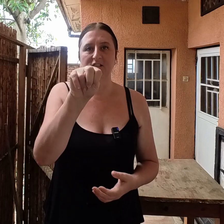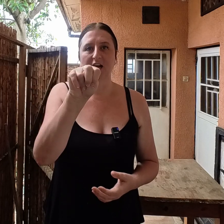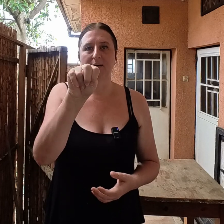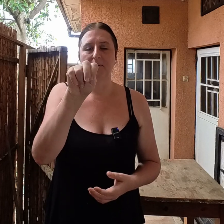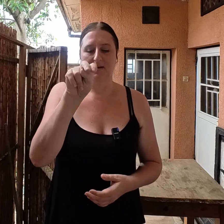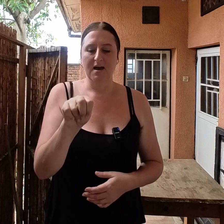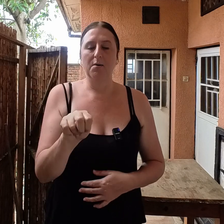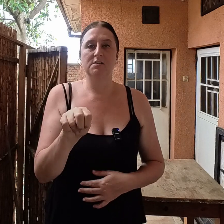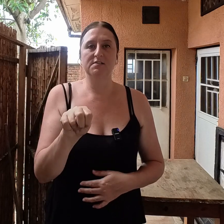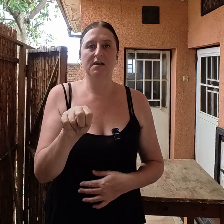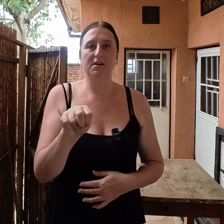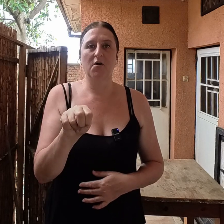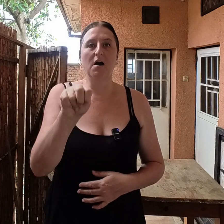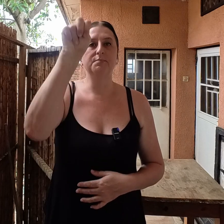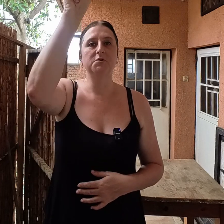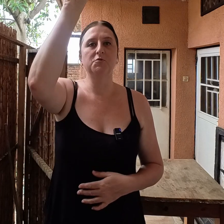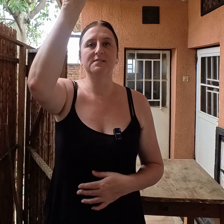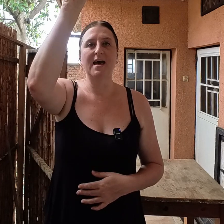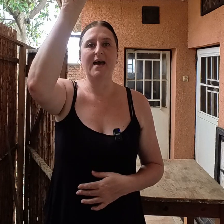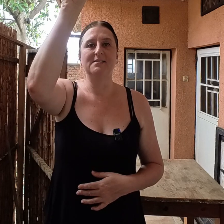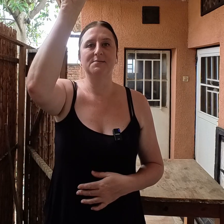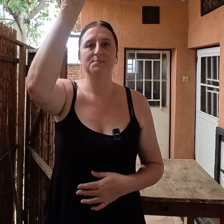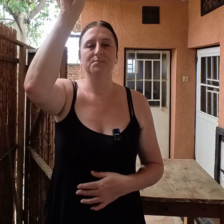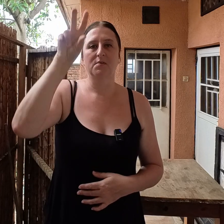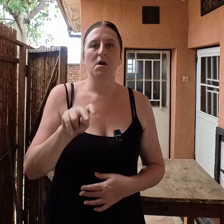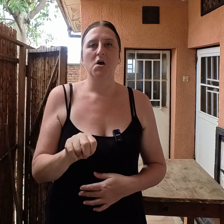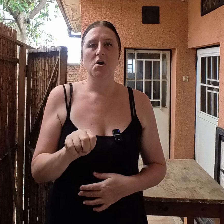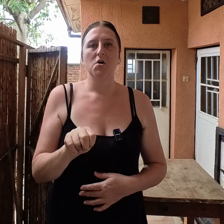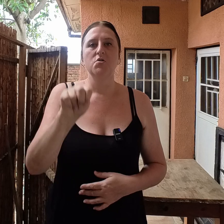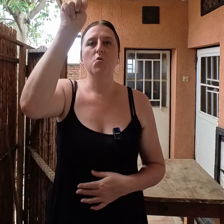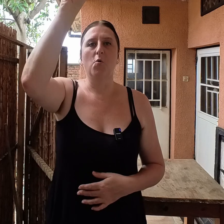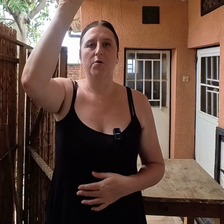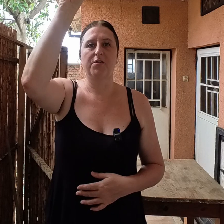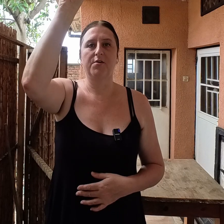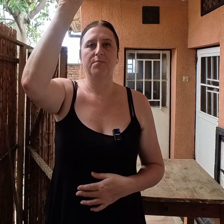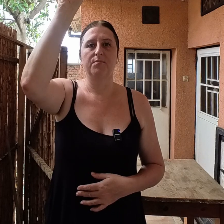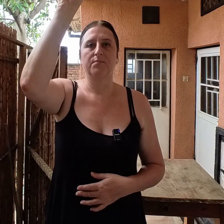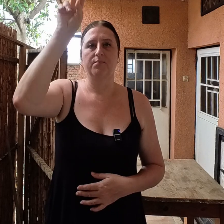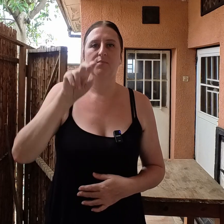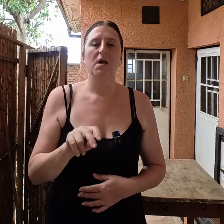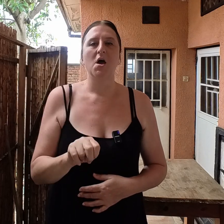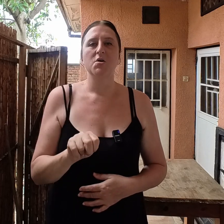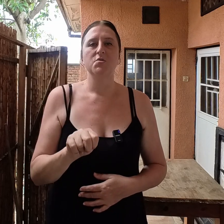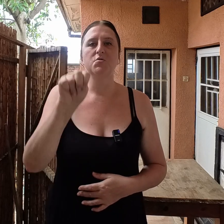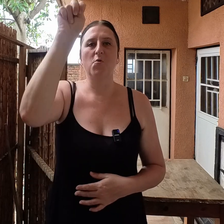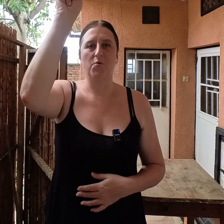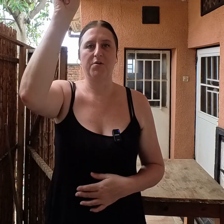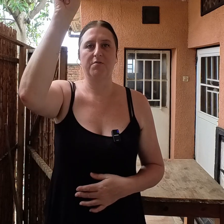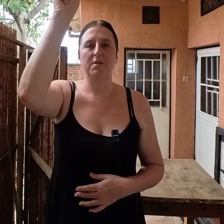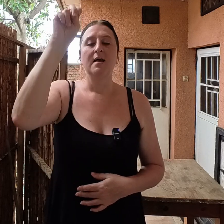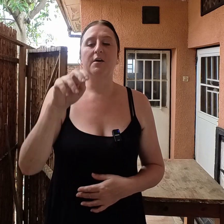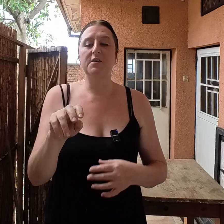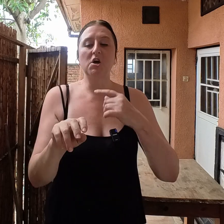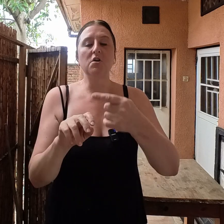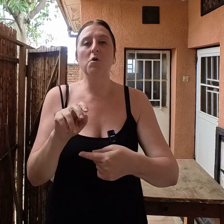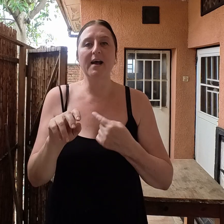handshape and we're just going to go up towards the head. North. North. Now, if you don't know what